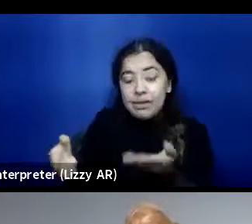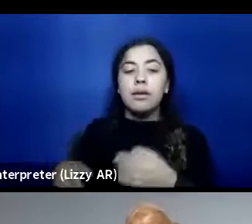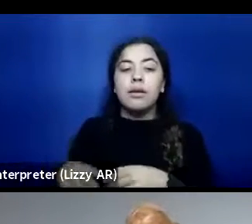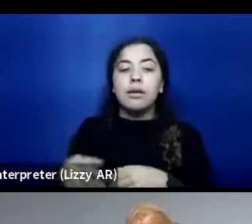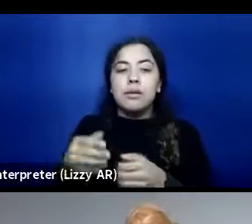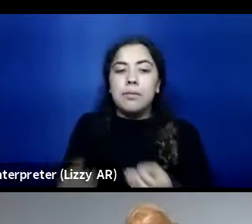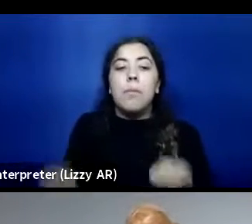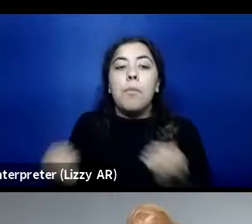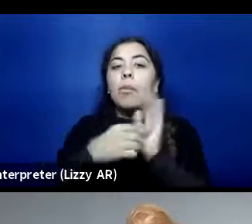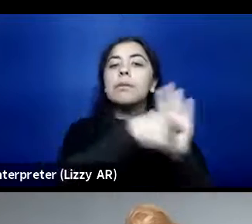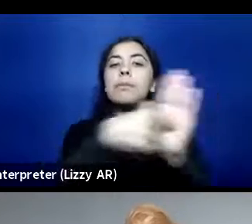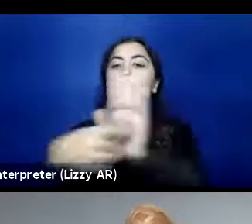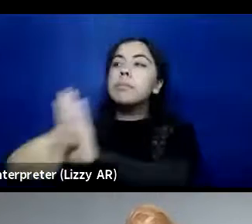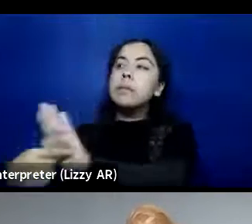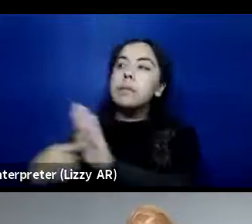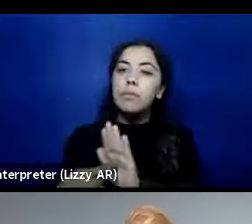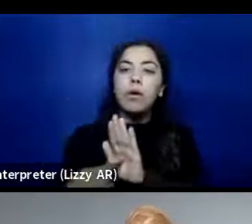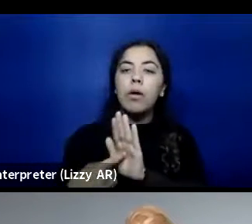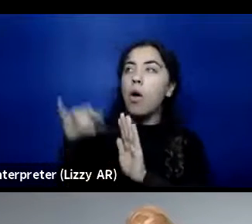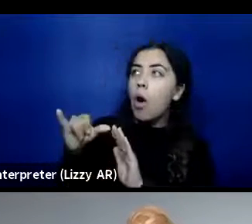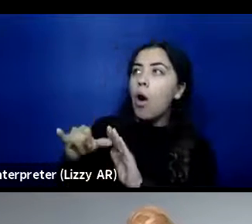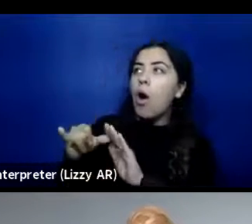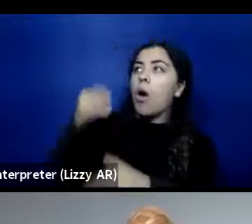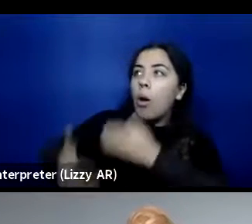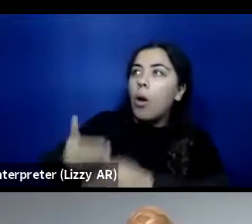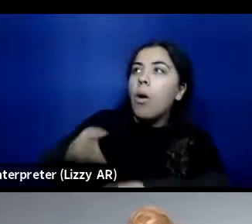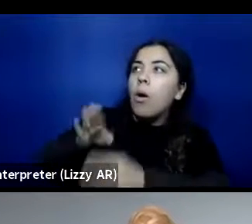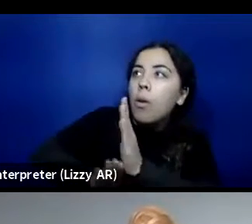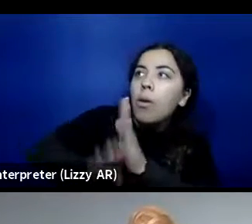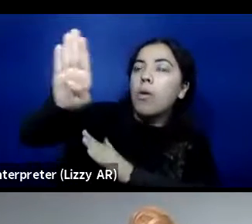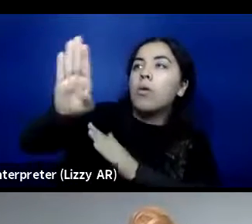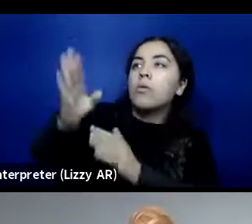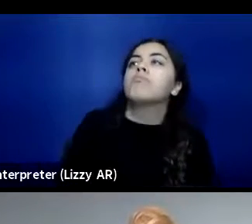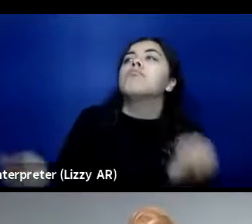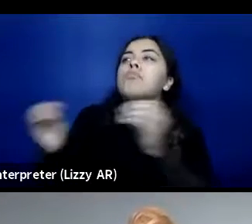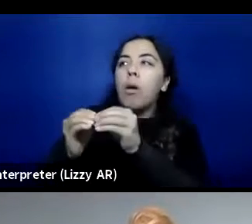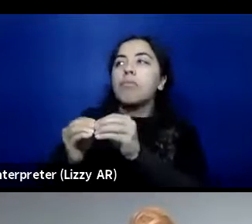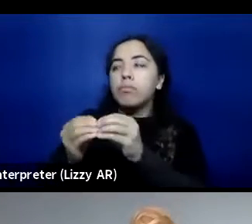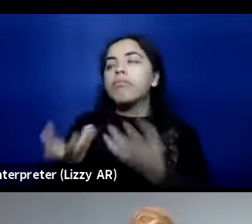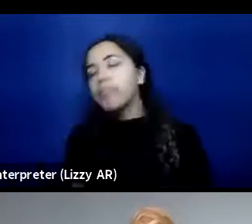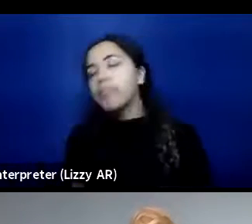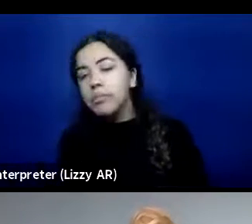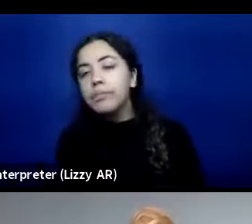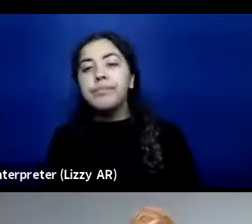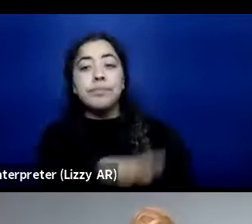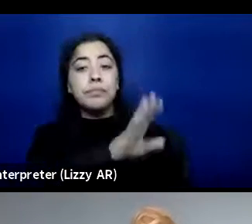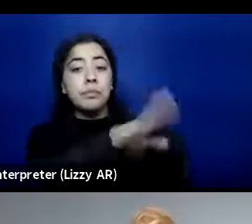Thank you. Miss Frances, we've got about just a little bit more time, so maybe one more short question?